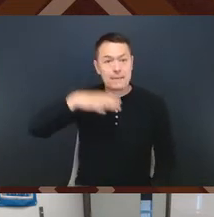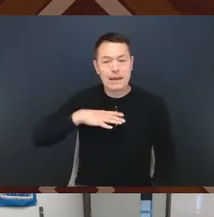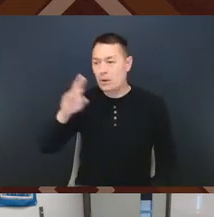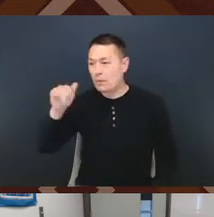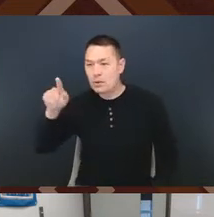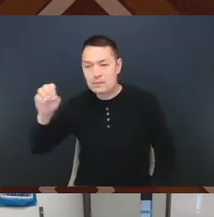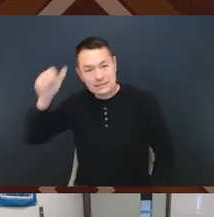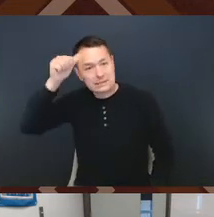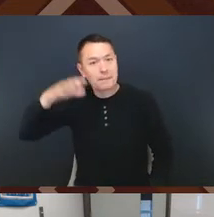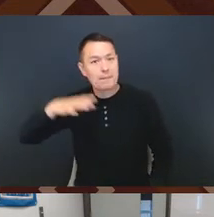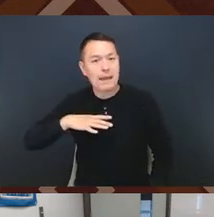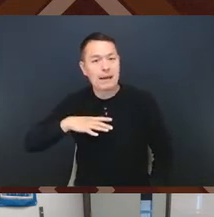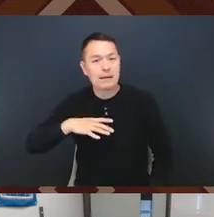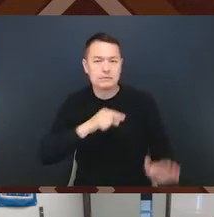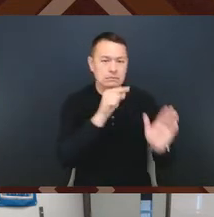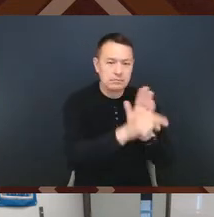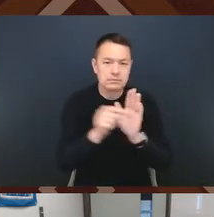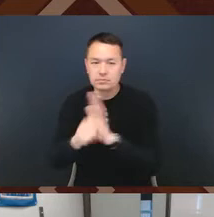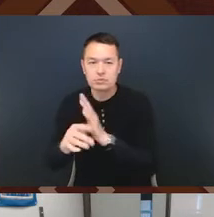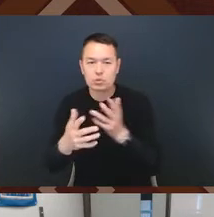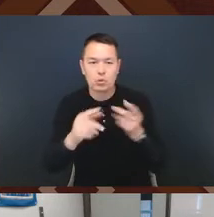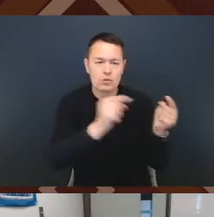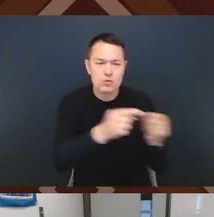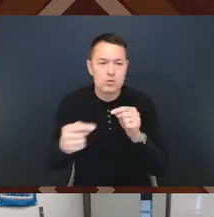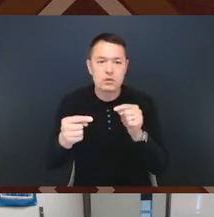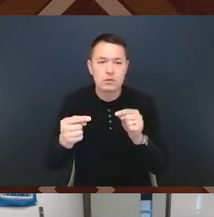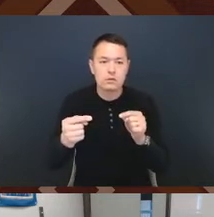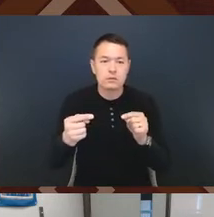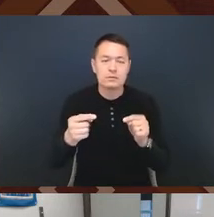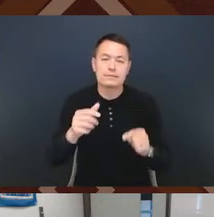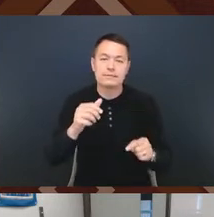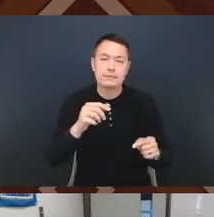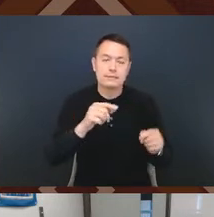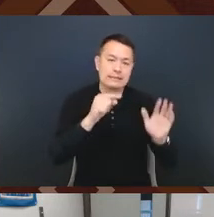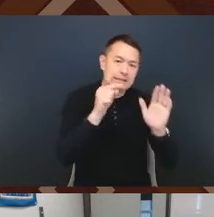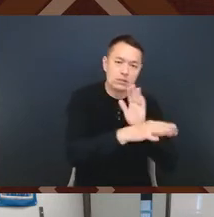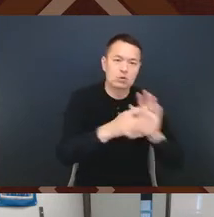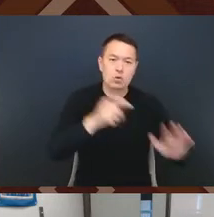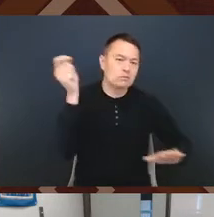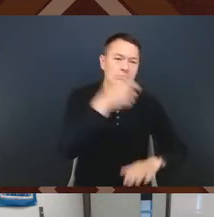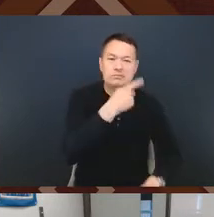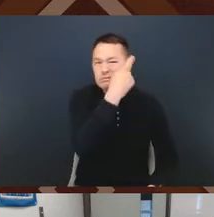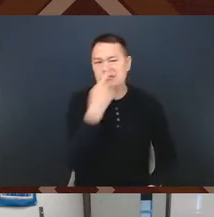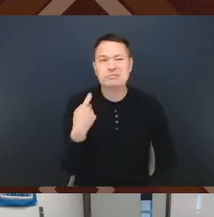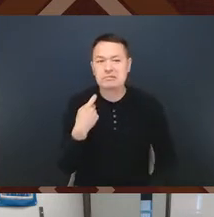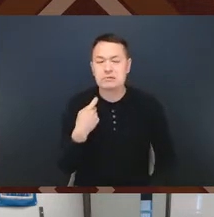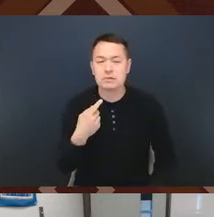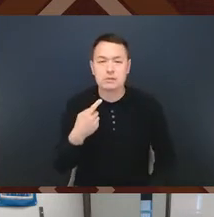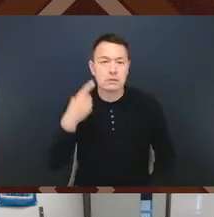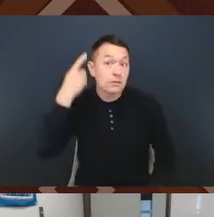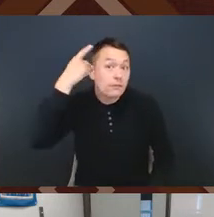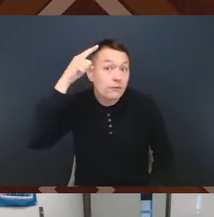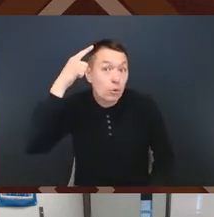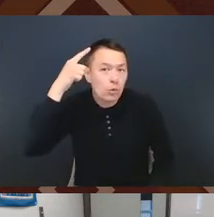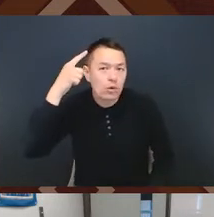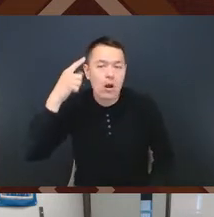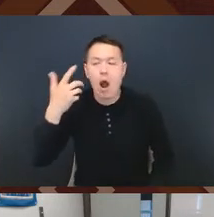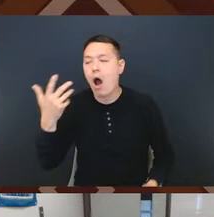That are killed for they killed or maimed for the perceived